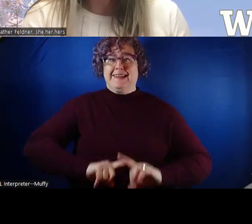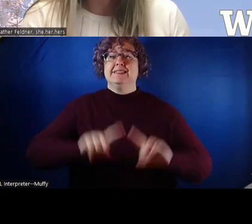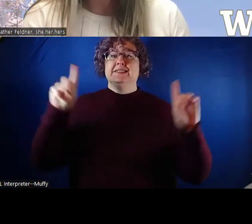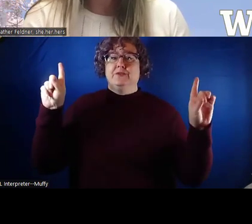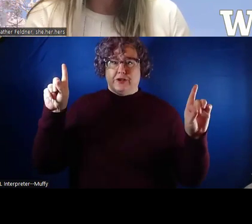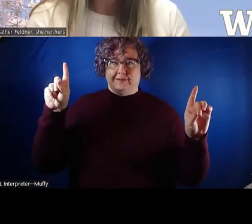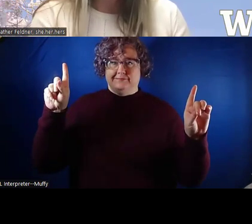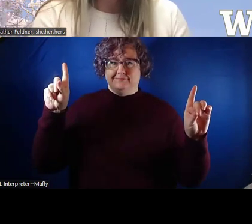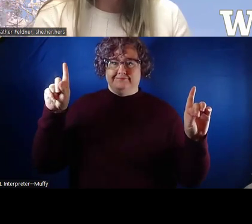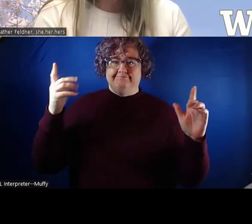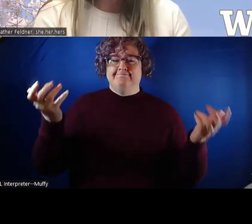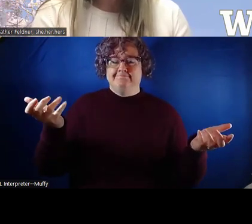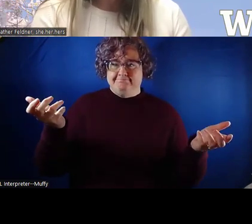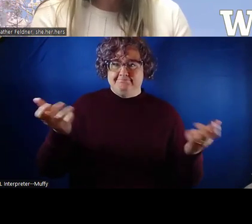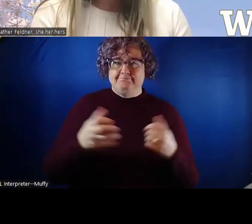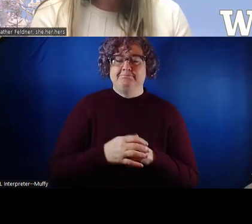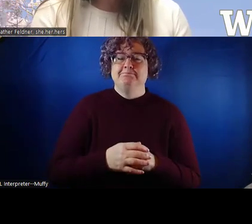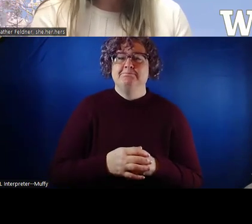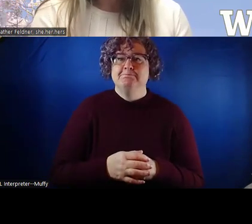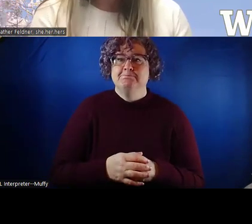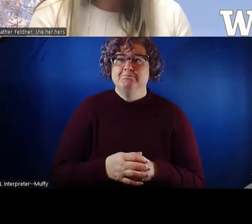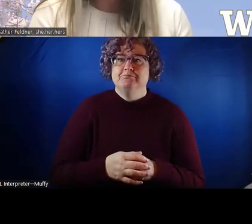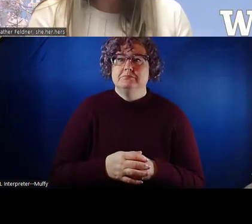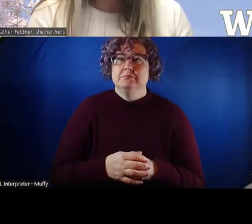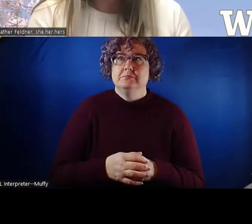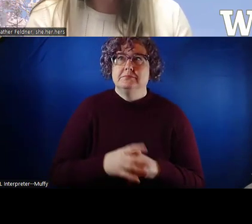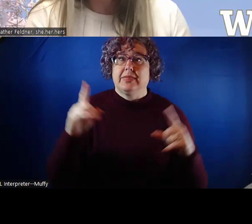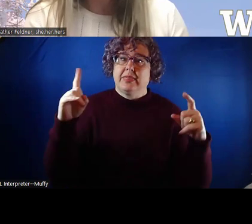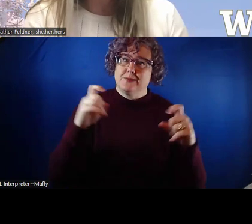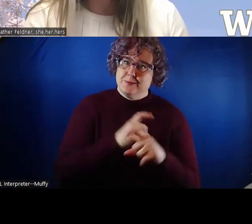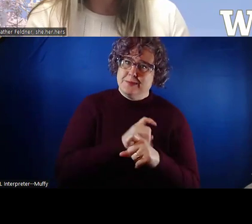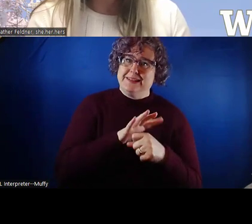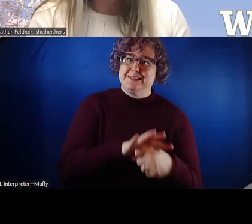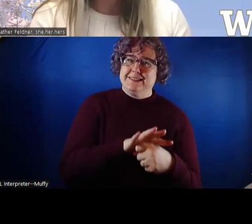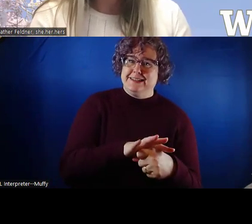And so I think that, you know, there's a lot of complexity and tension kind of within that.